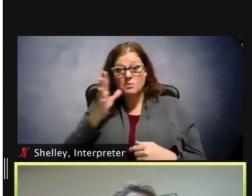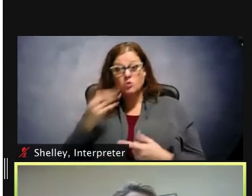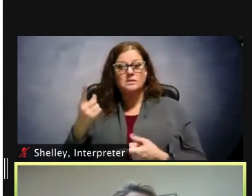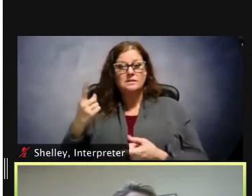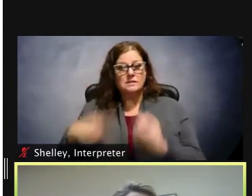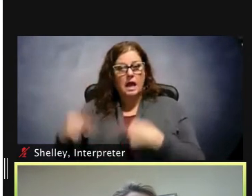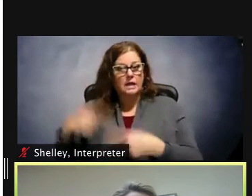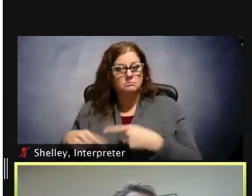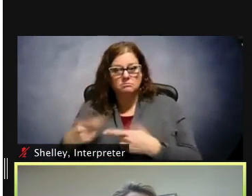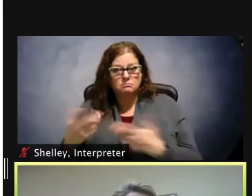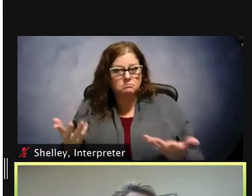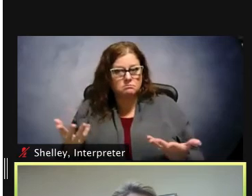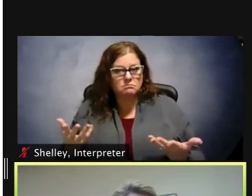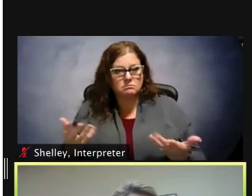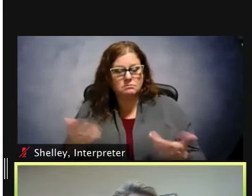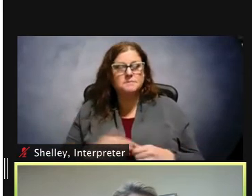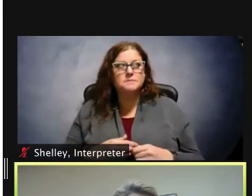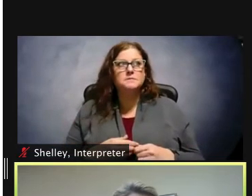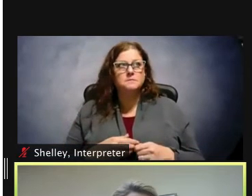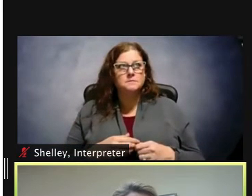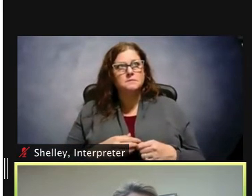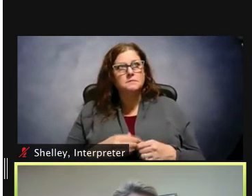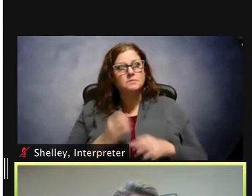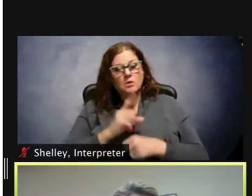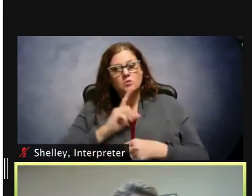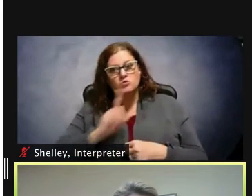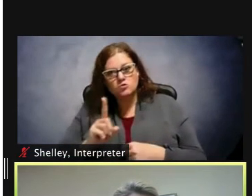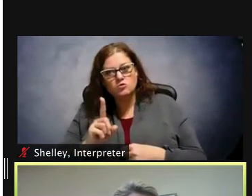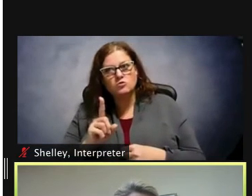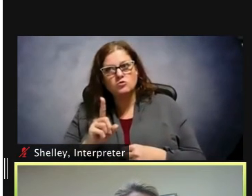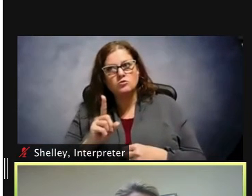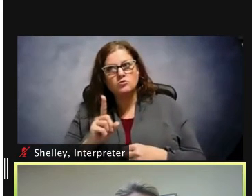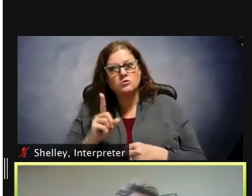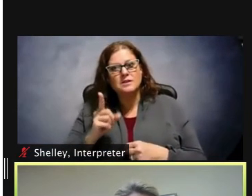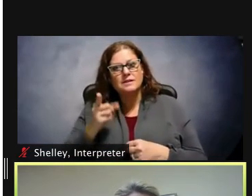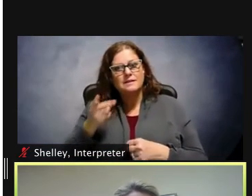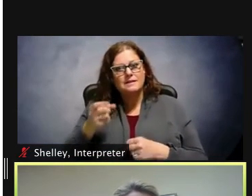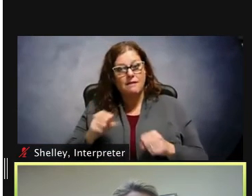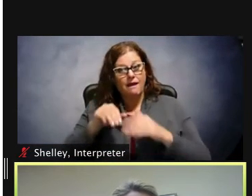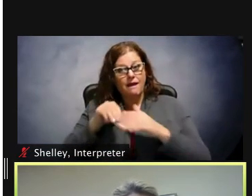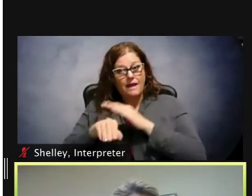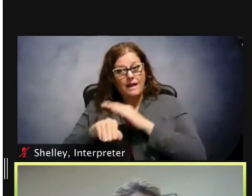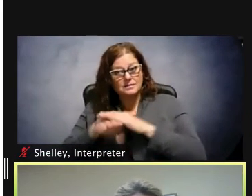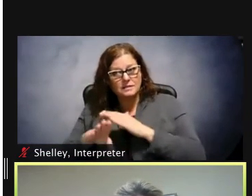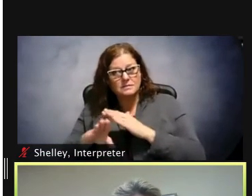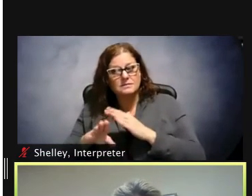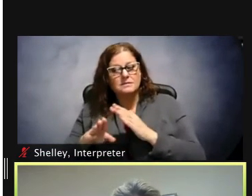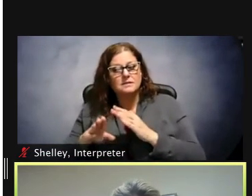So we wanted to make sure that he was having access in what could be his native language.